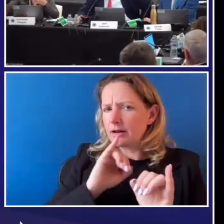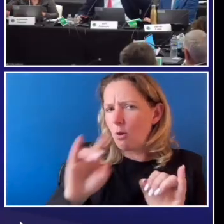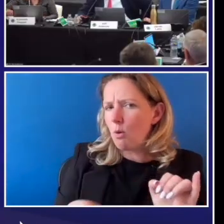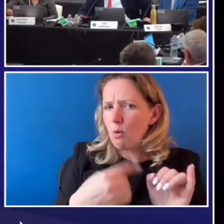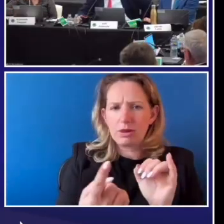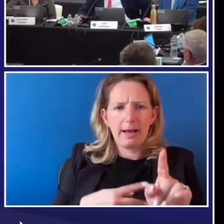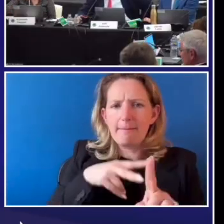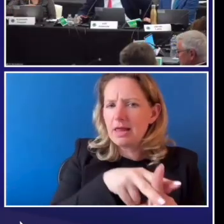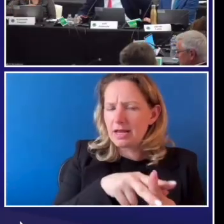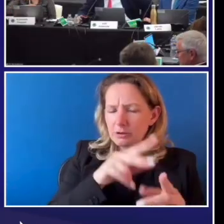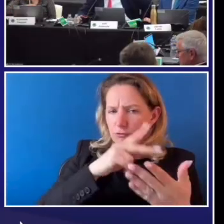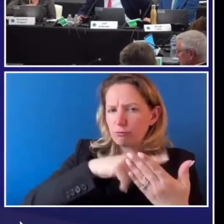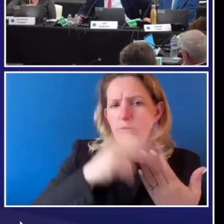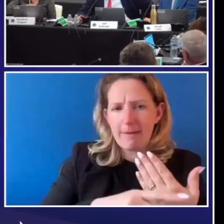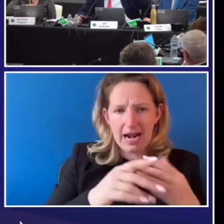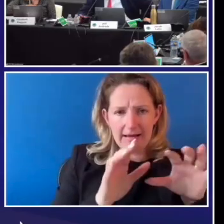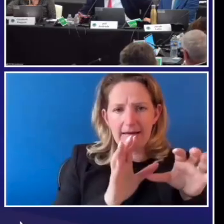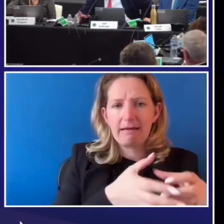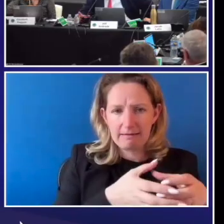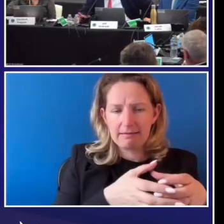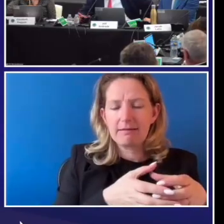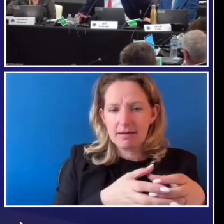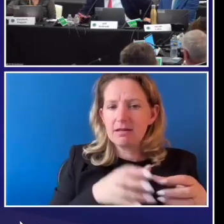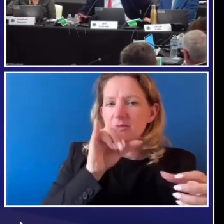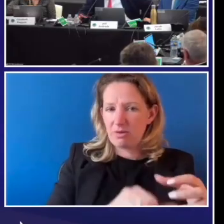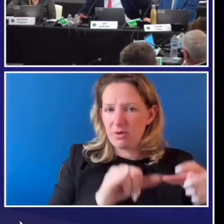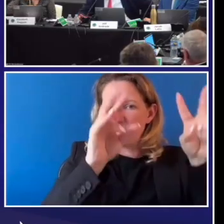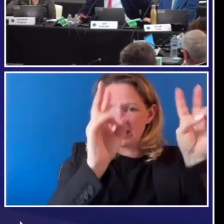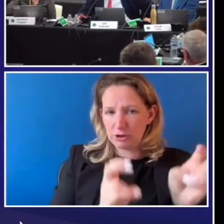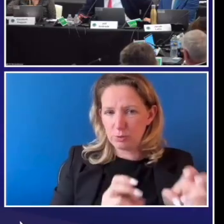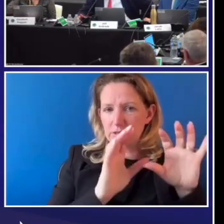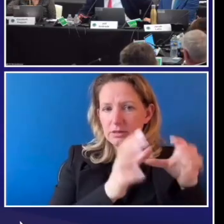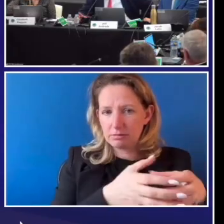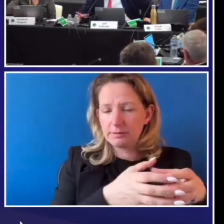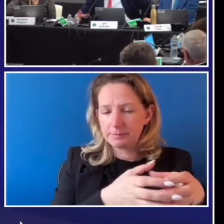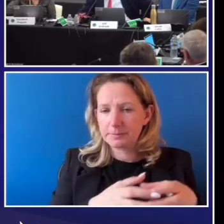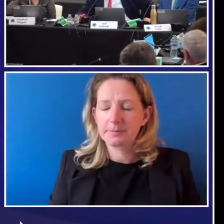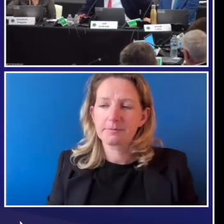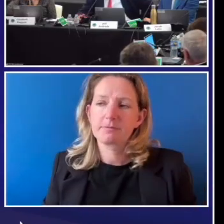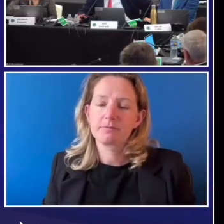And so there's there's that set of issues. Um, with regard